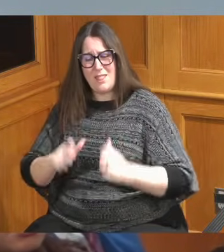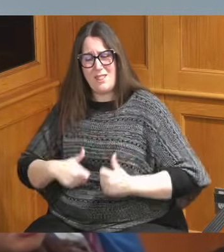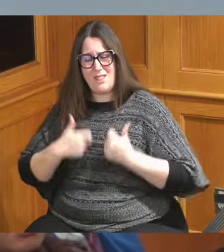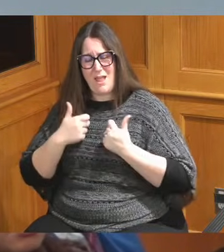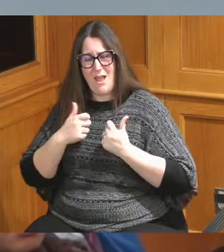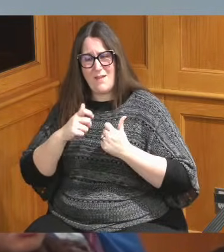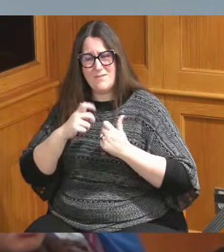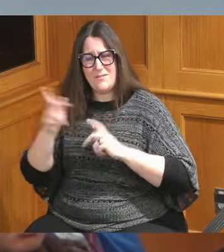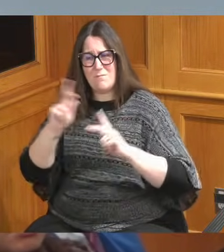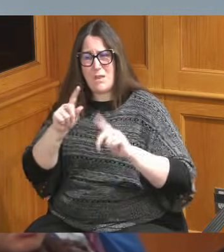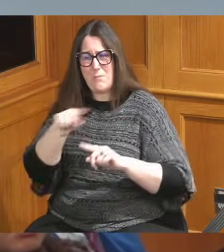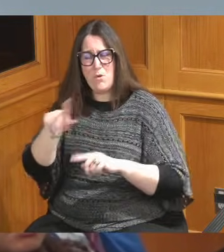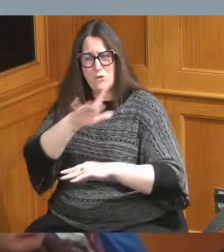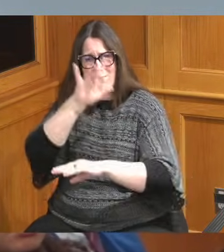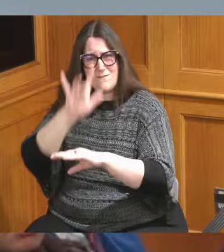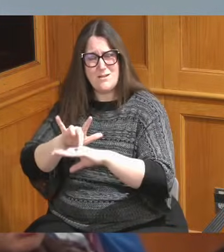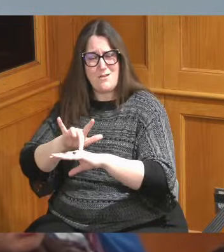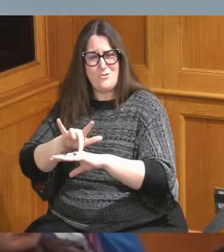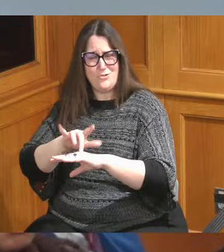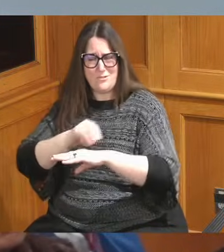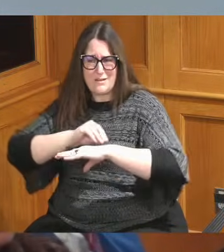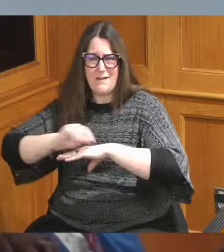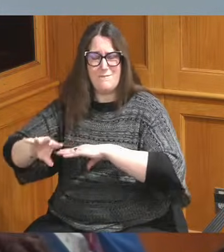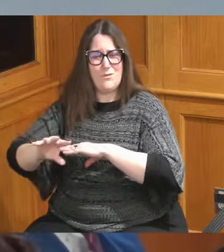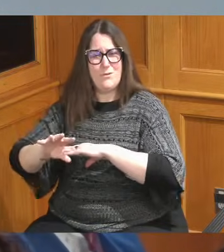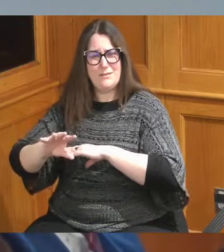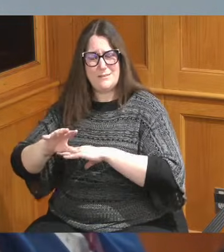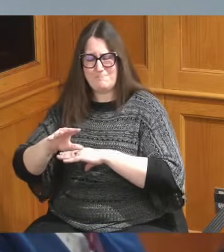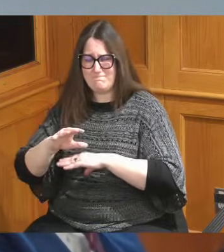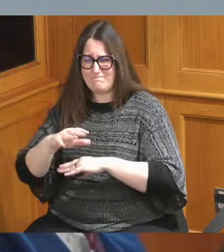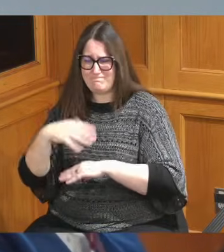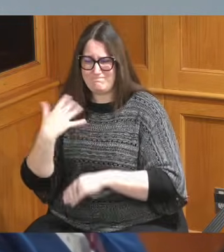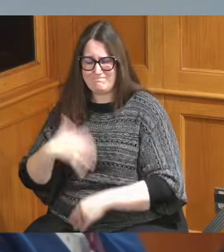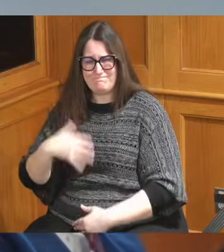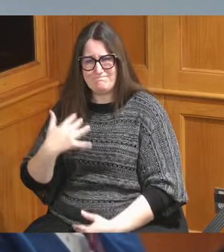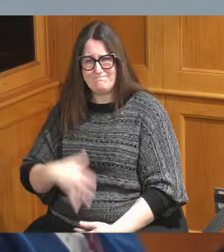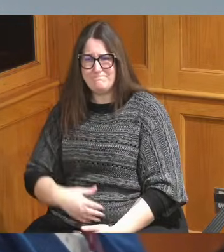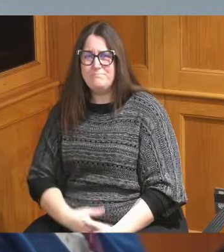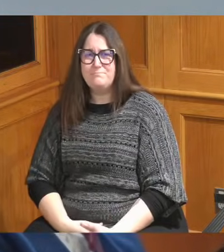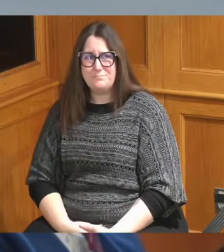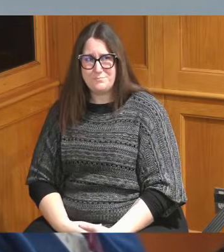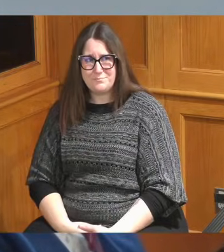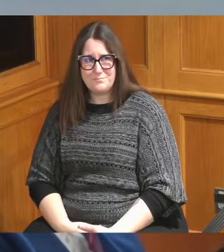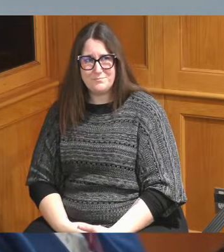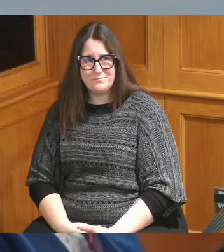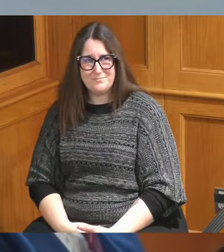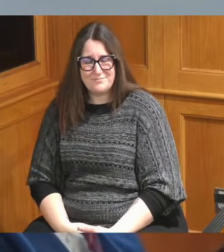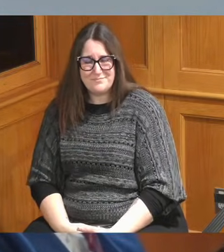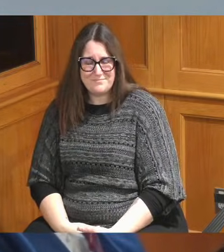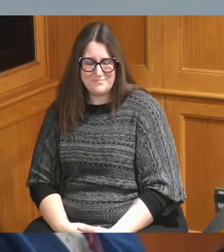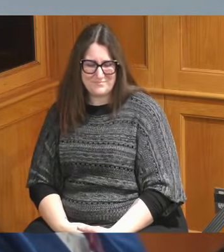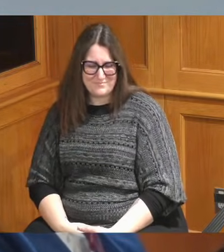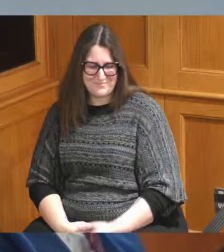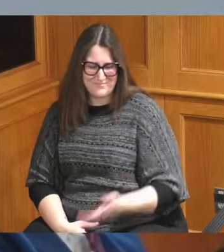years. So, thank you. Well deserved. Chief, uh, I join with everybody saying